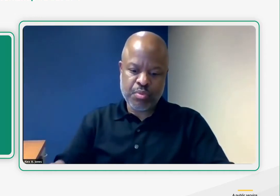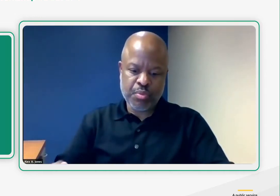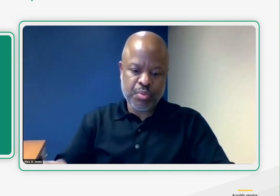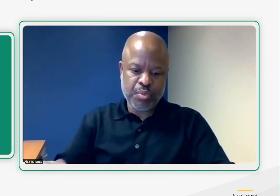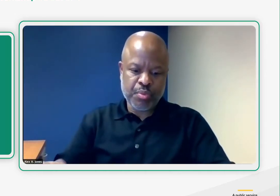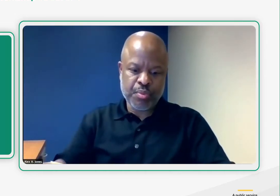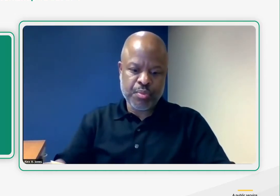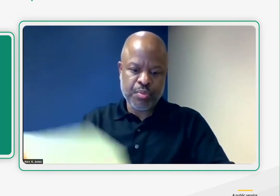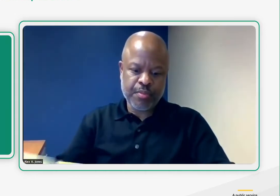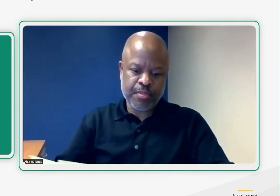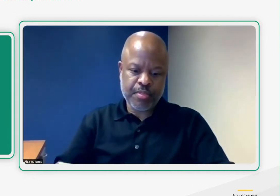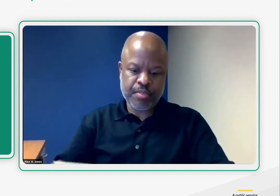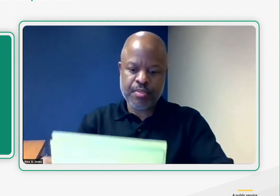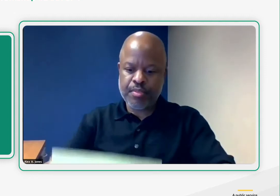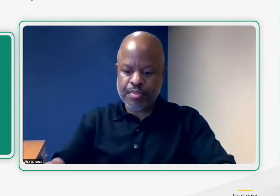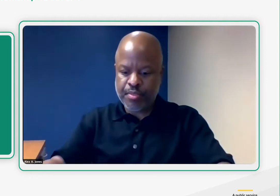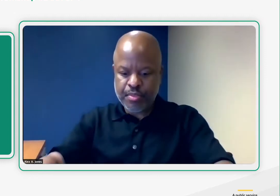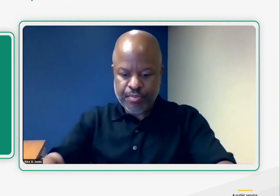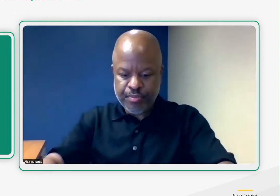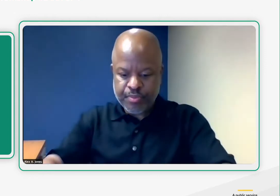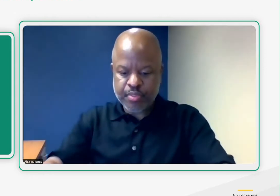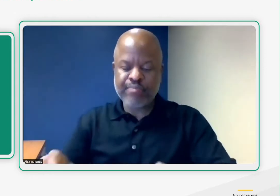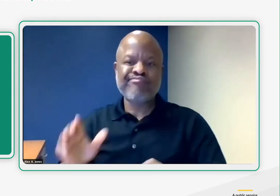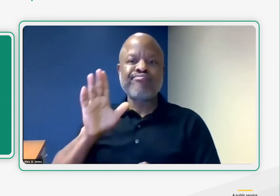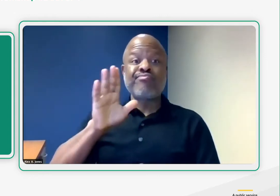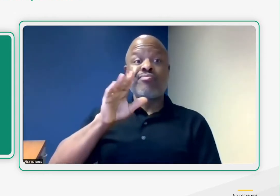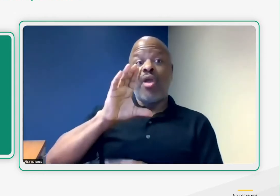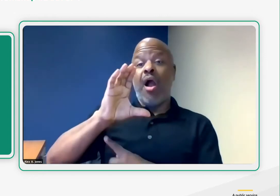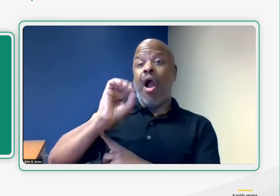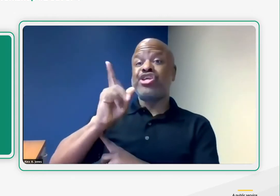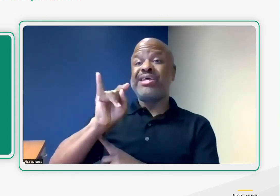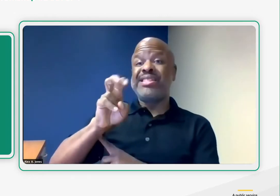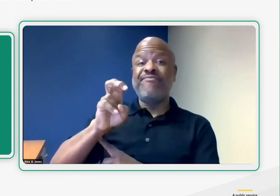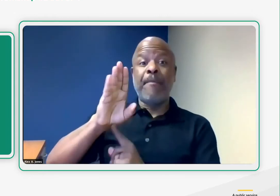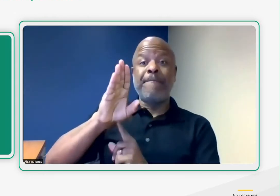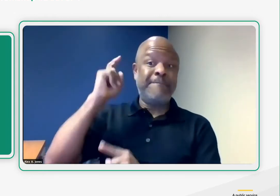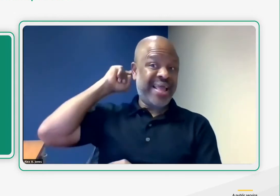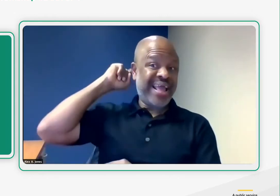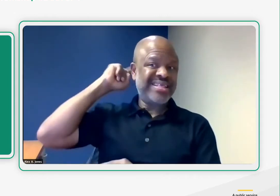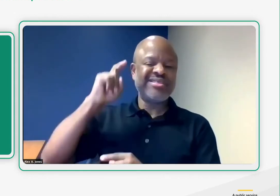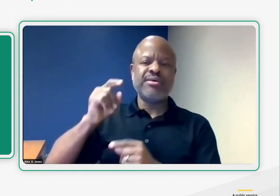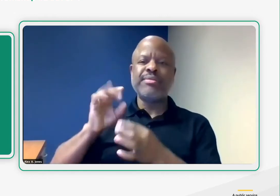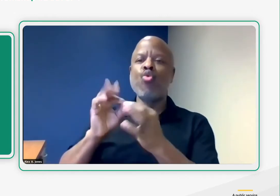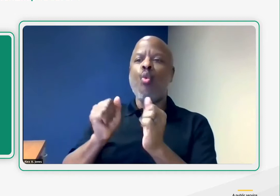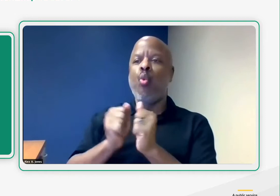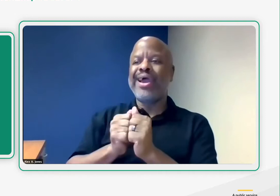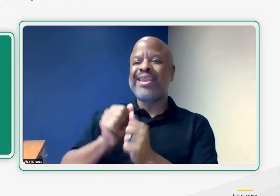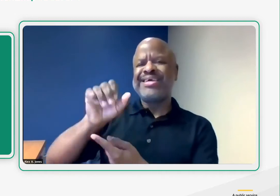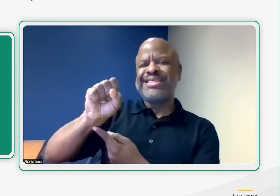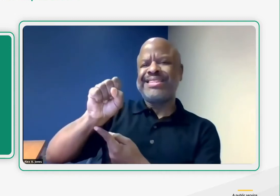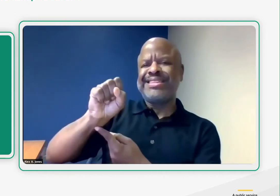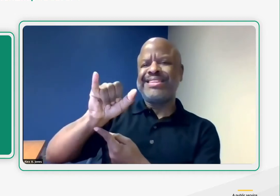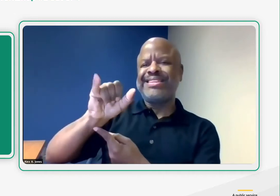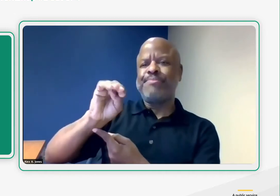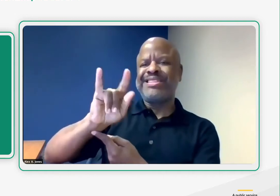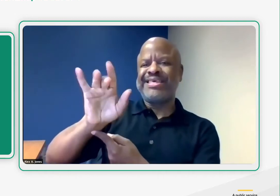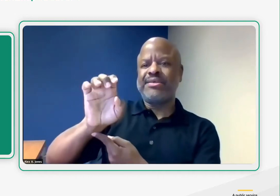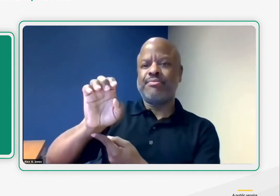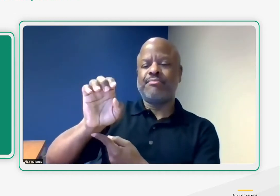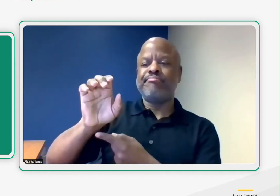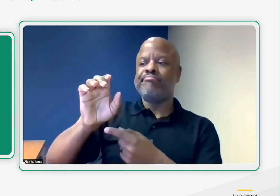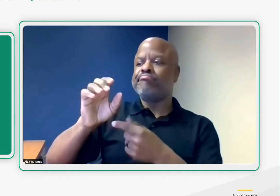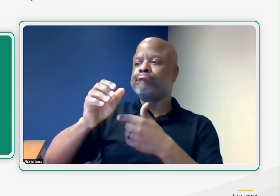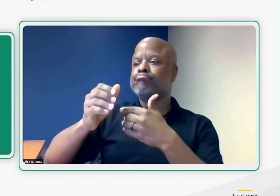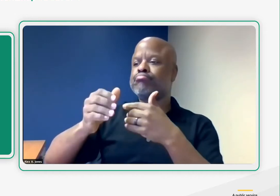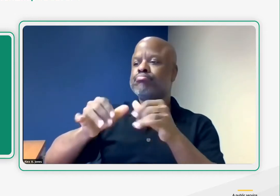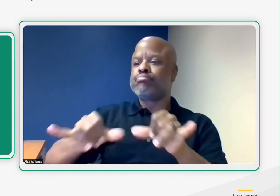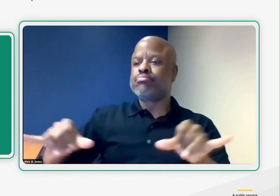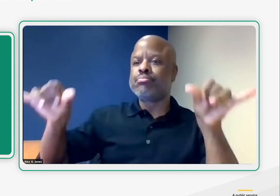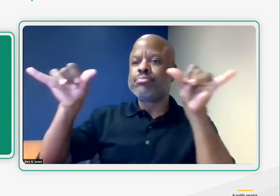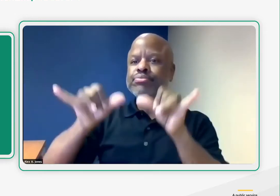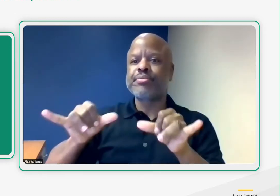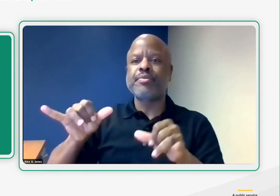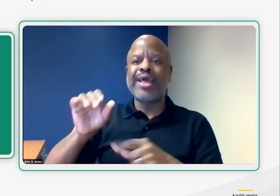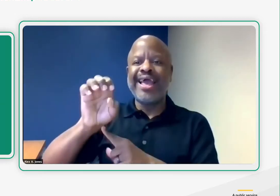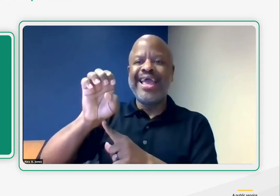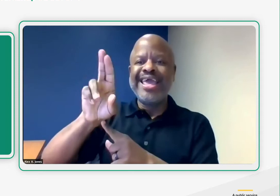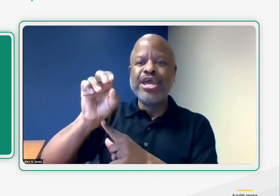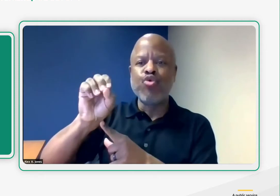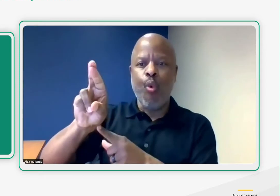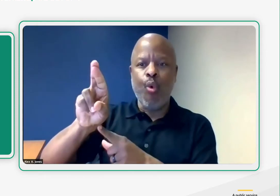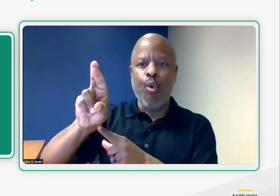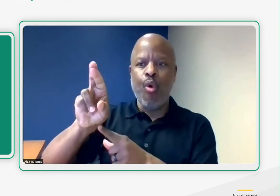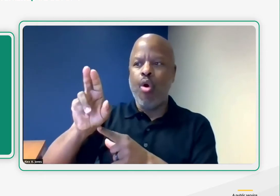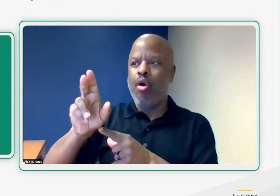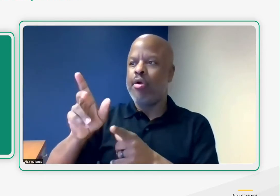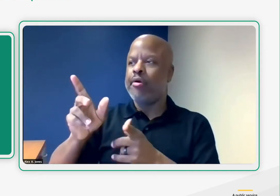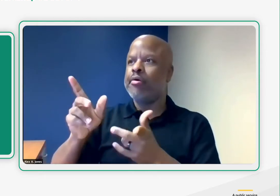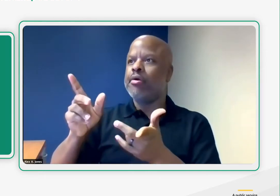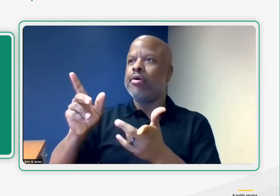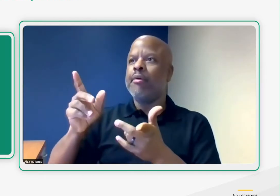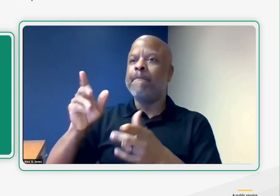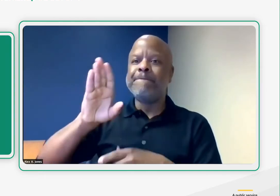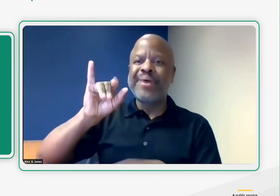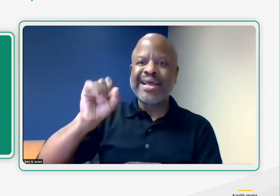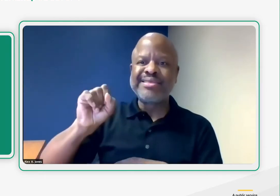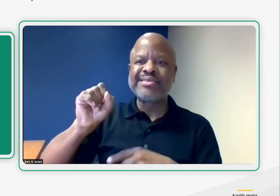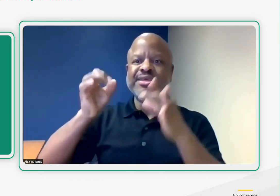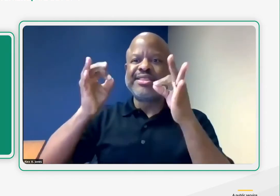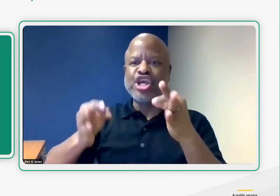When you think about cognitive biases,